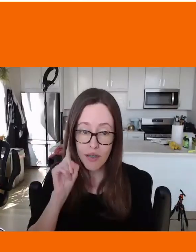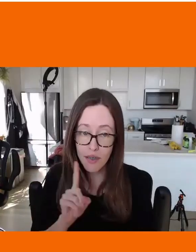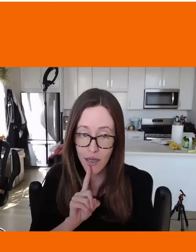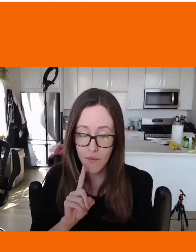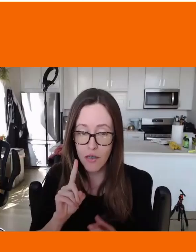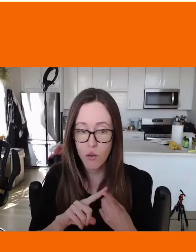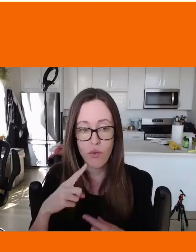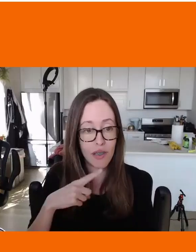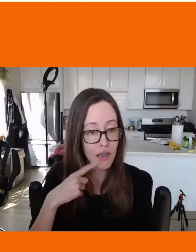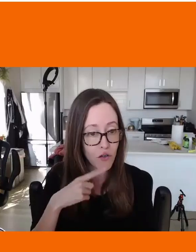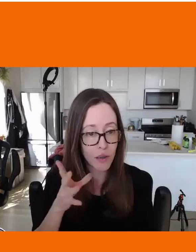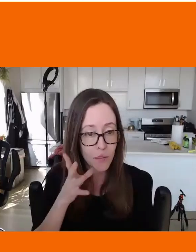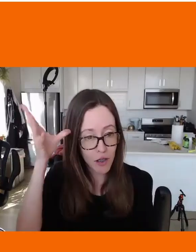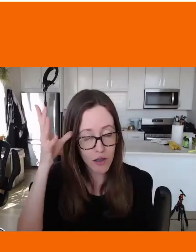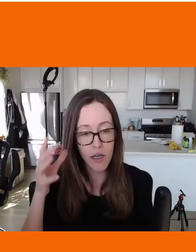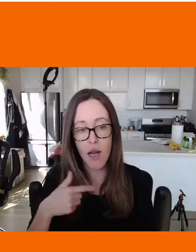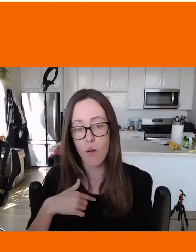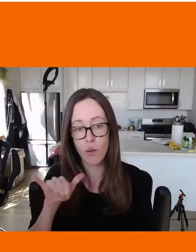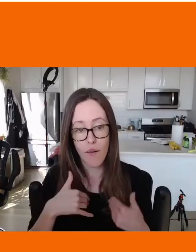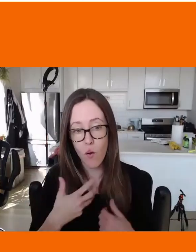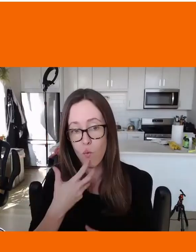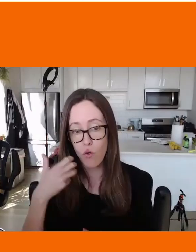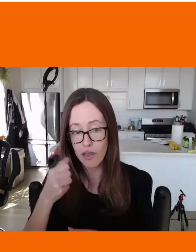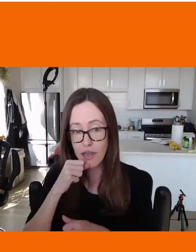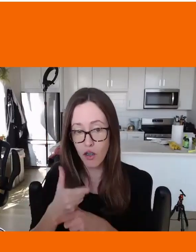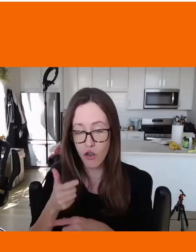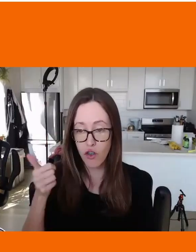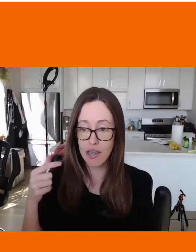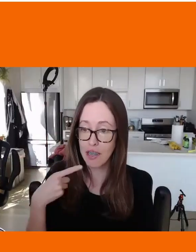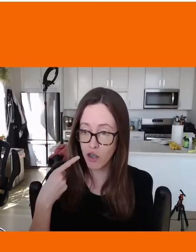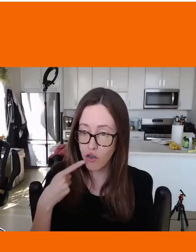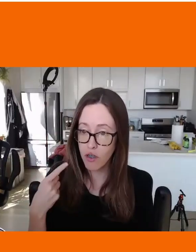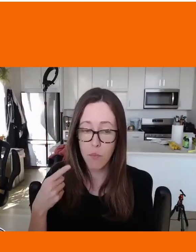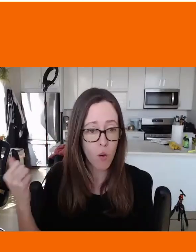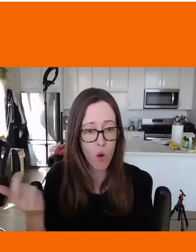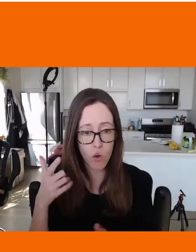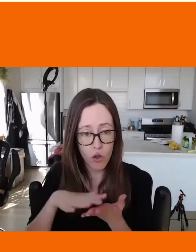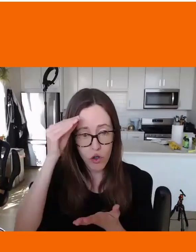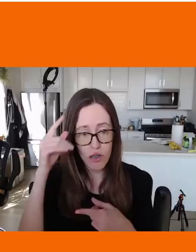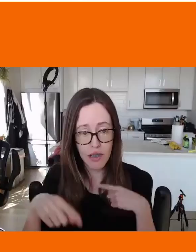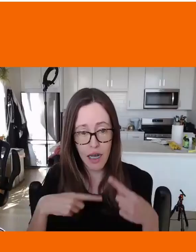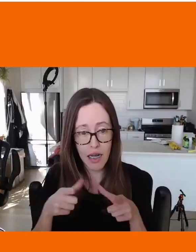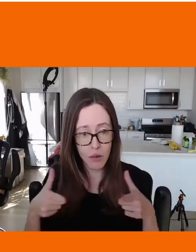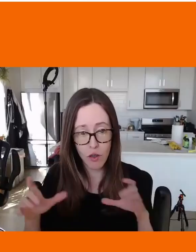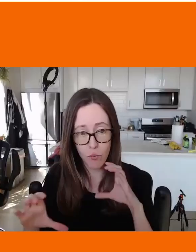I was born deaf to hearing parents. And I also have an older sister who's hearing. But my entire family